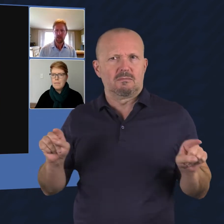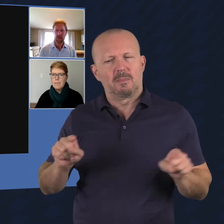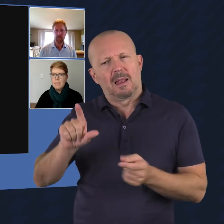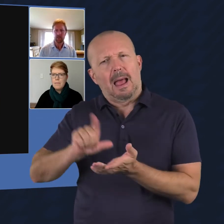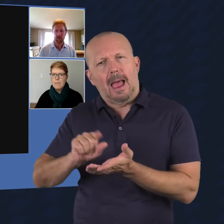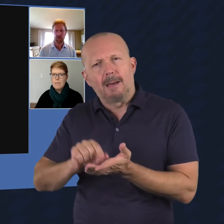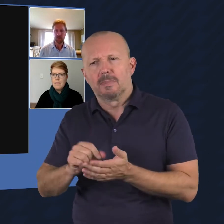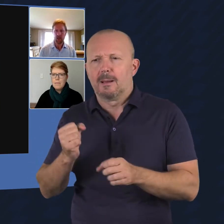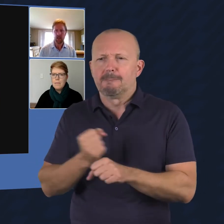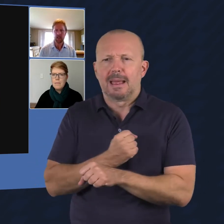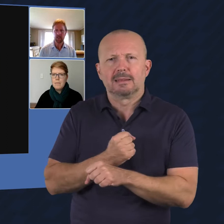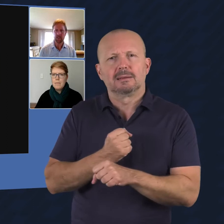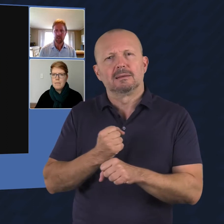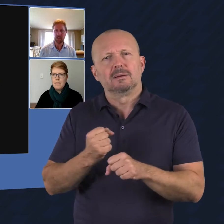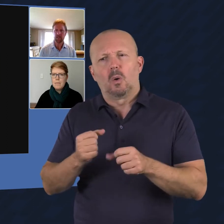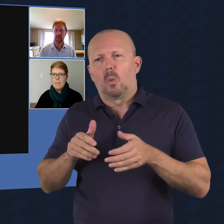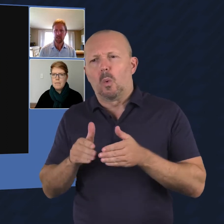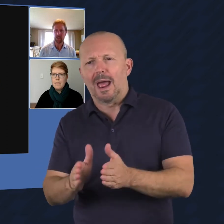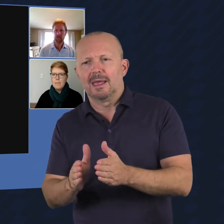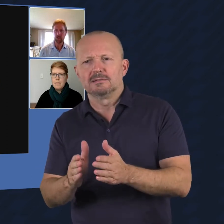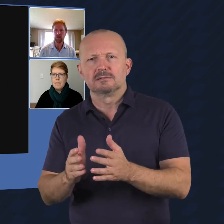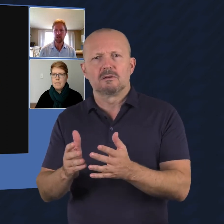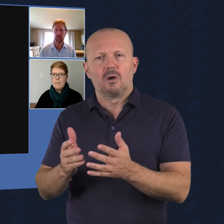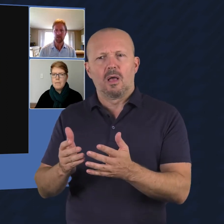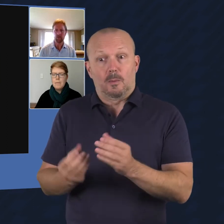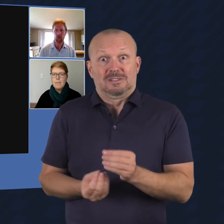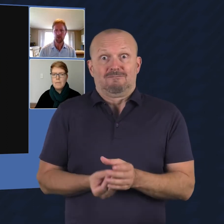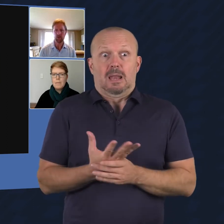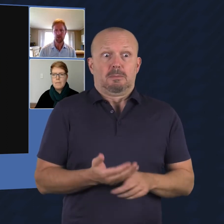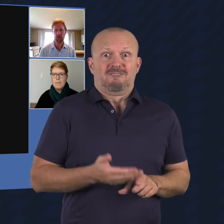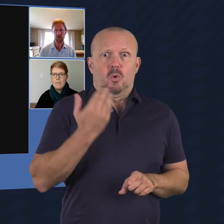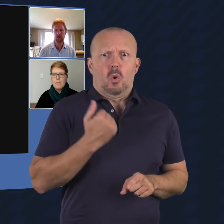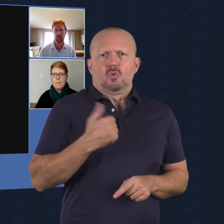These apps streamline and extend techniques first developed in recording studios,